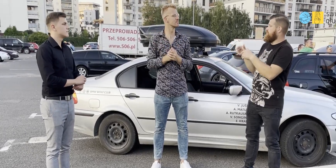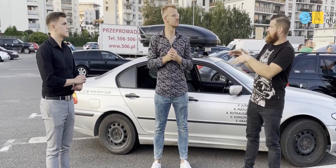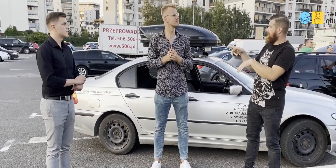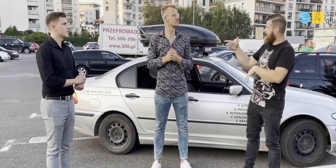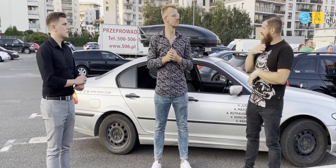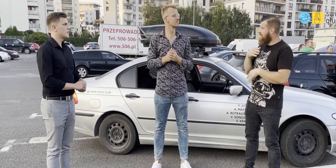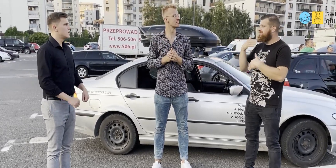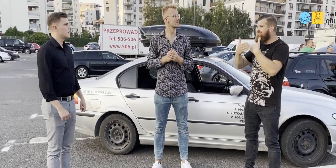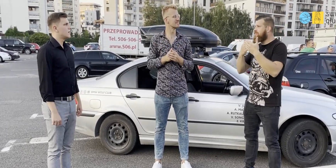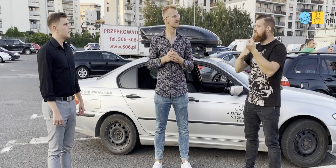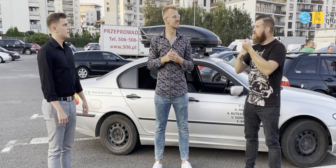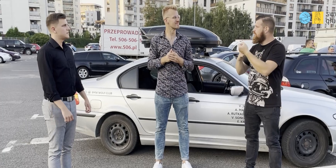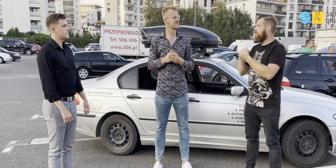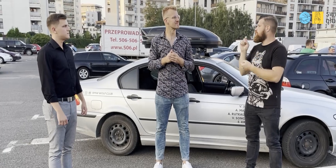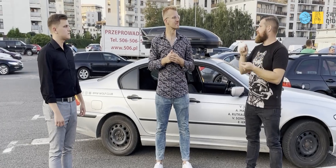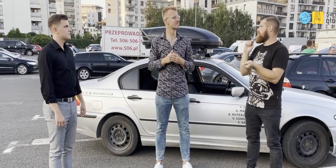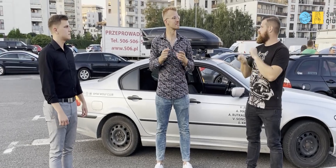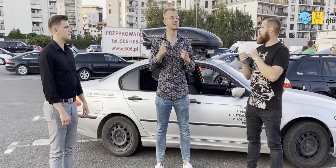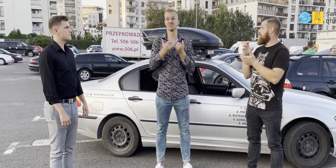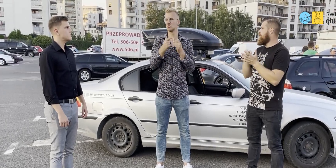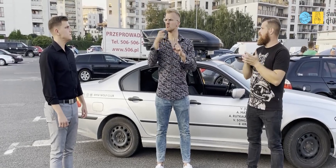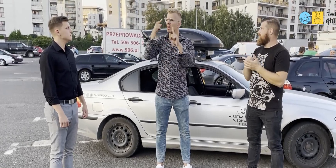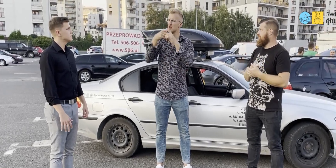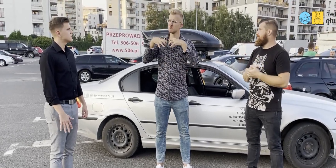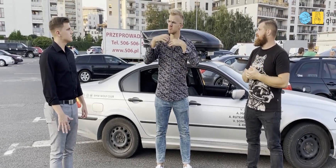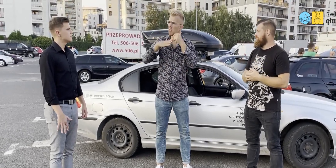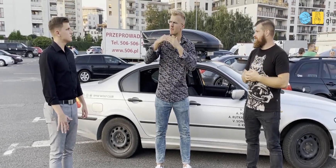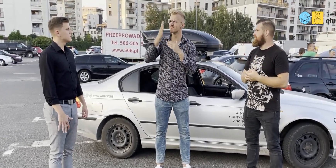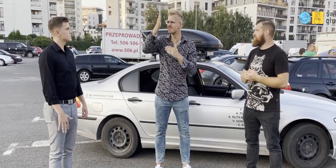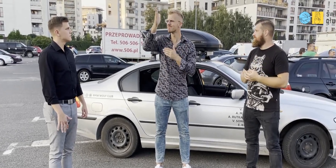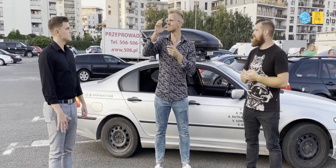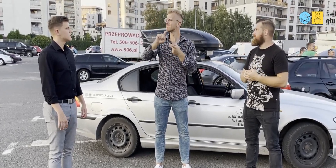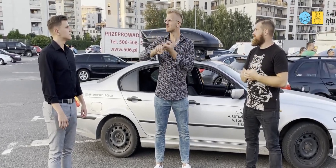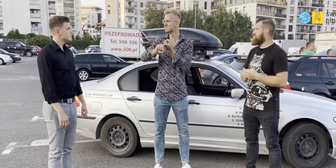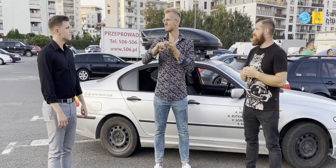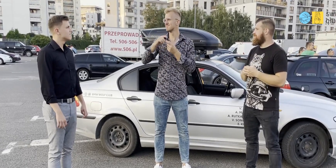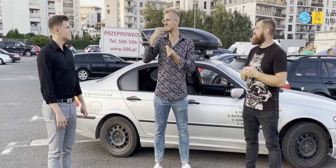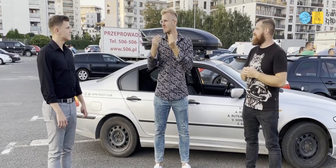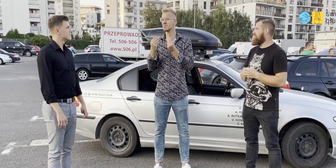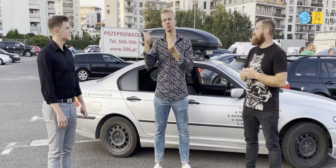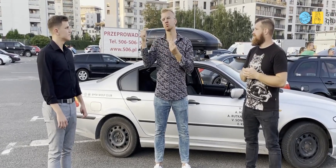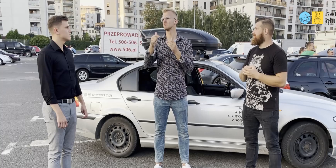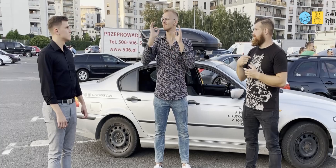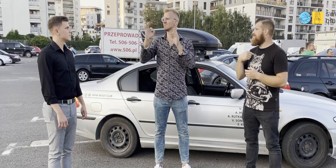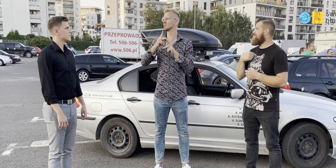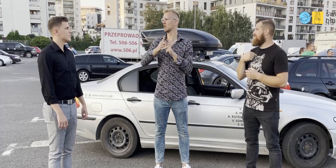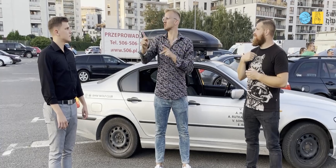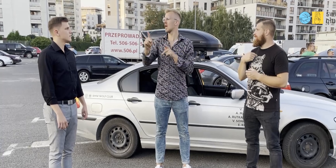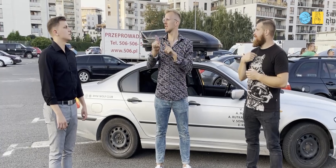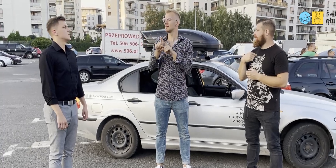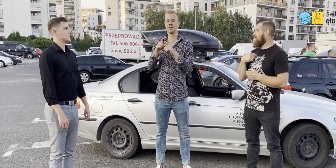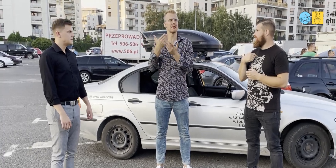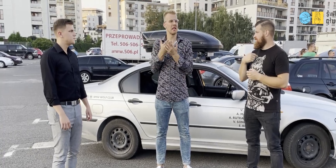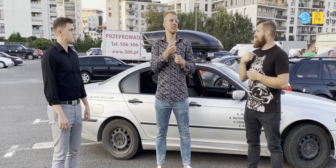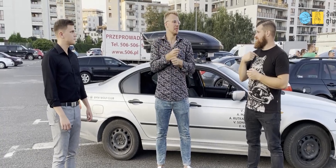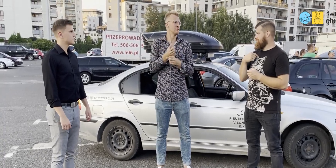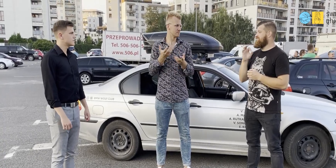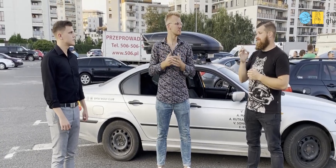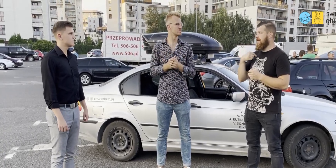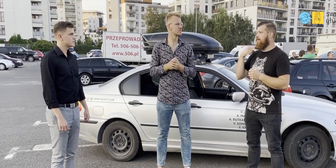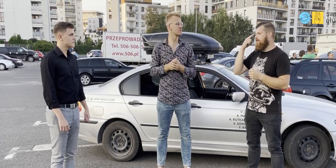logo officially, using this logo would break the law.